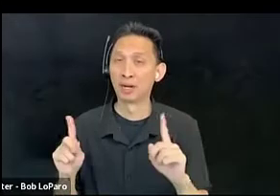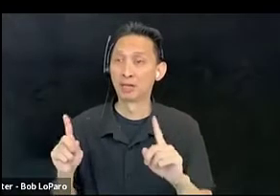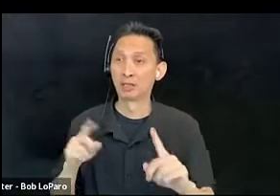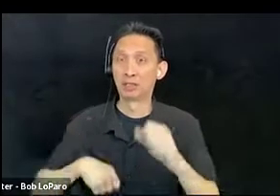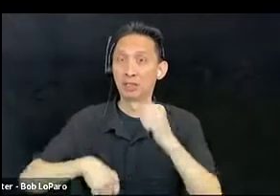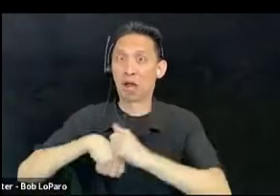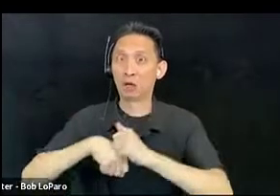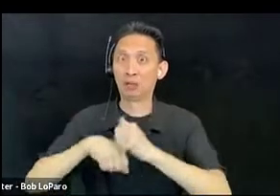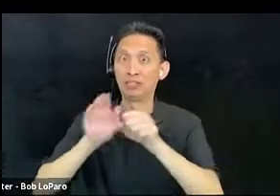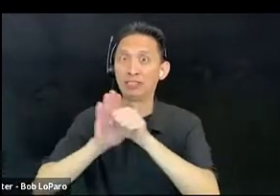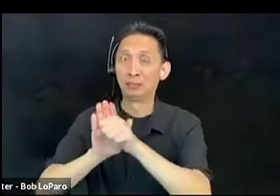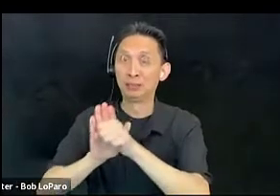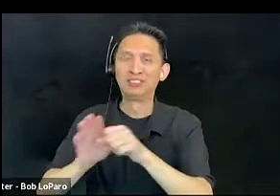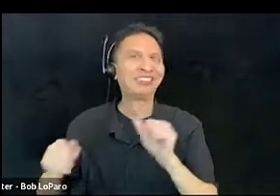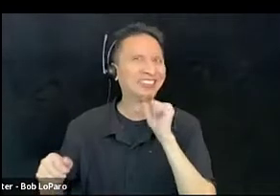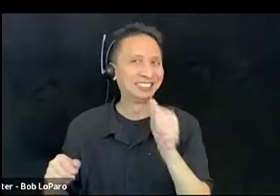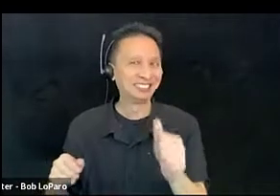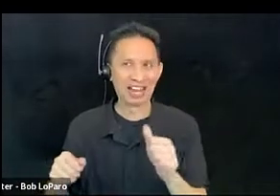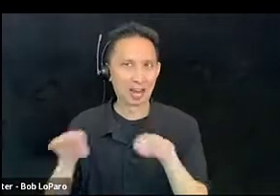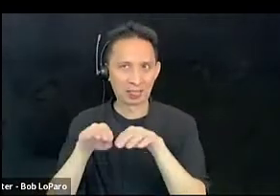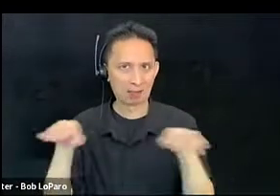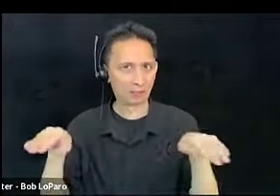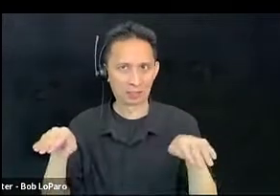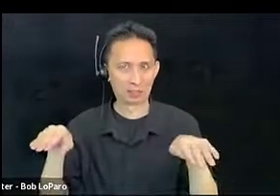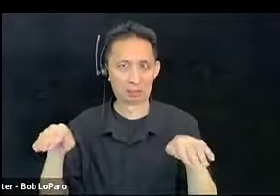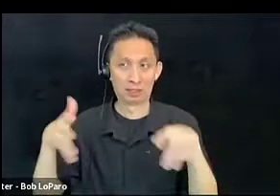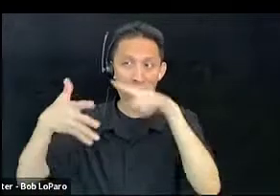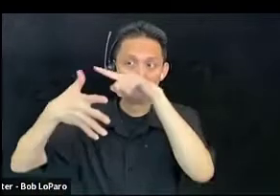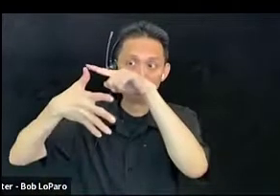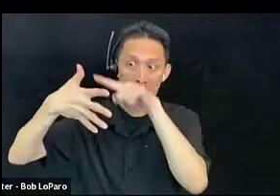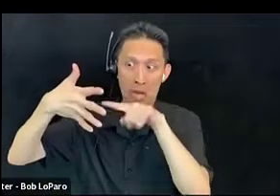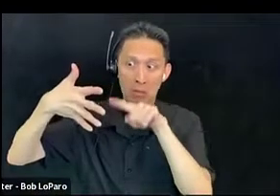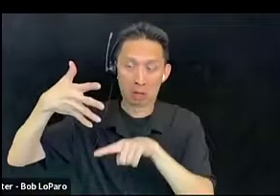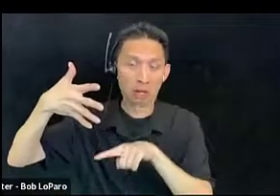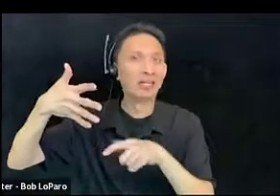It's really a bridge. And to be very clear what I mean by that